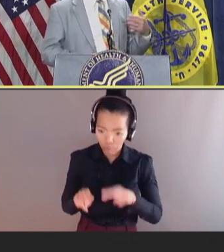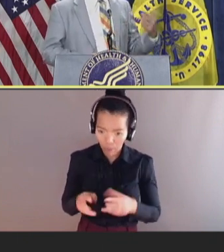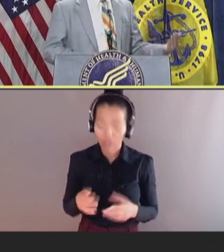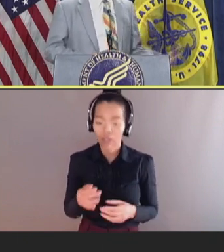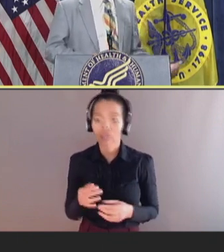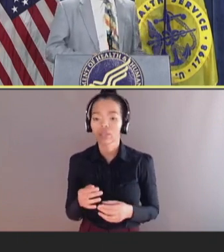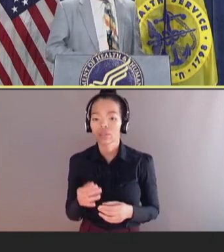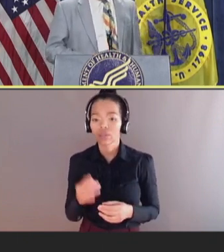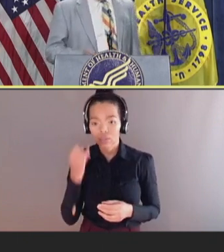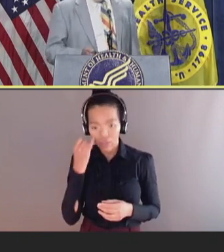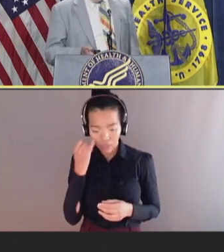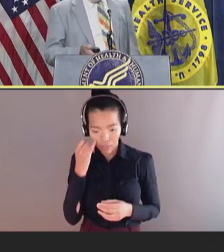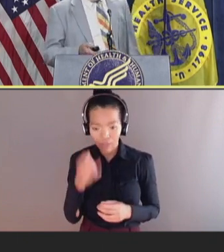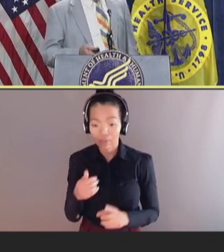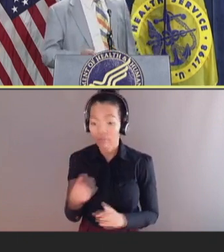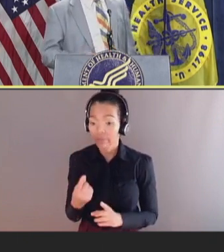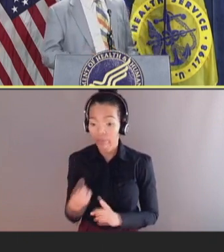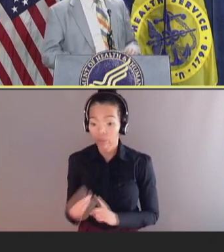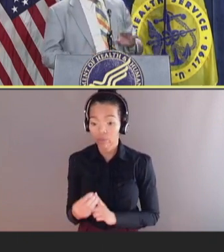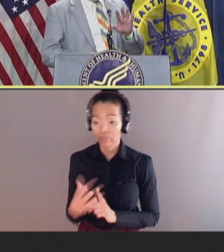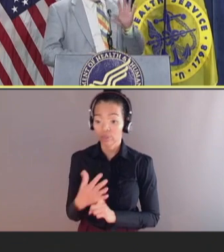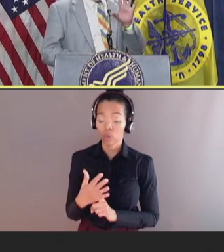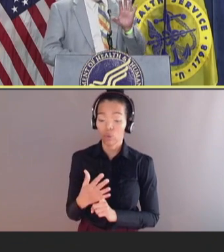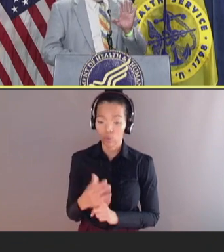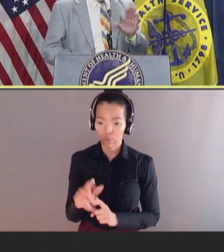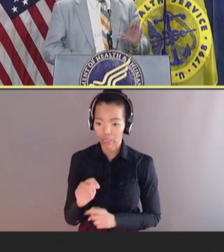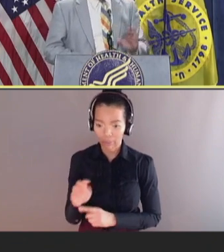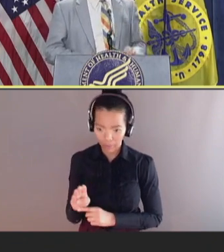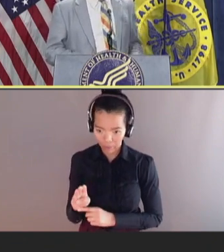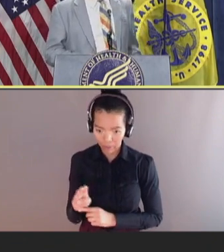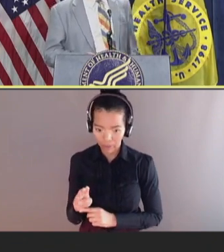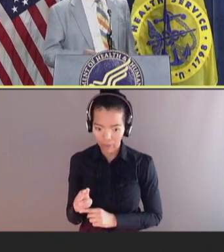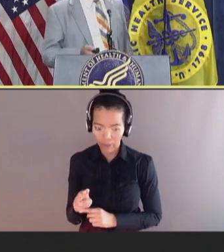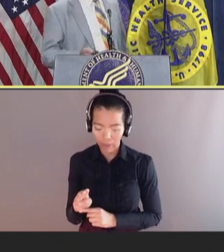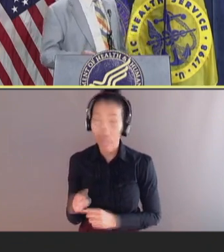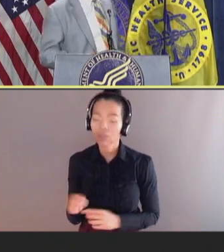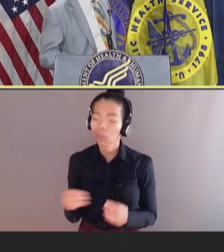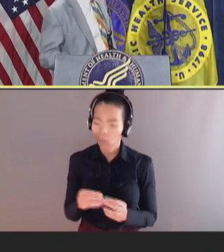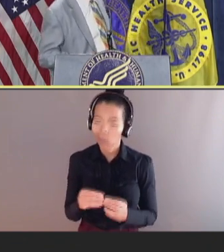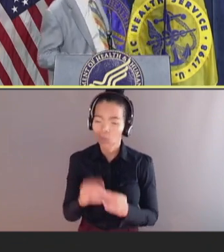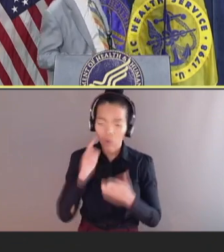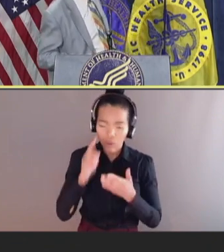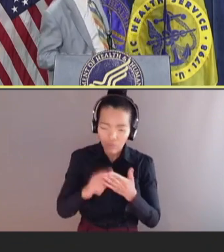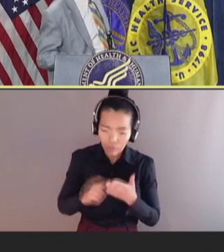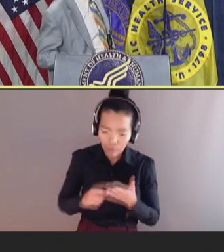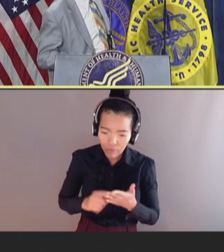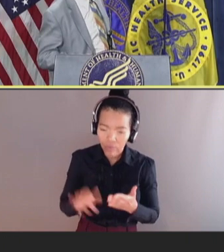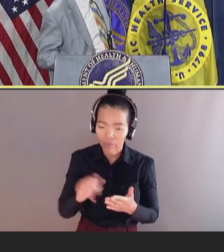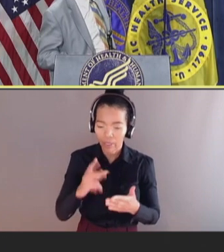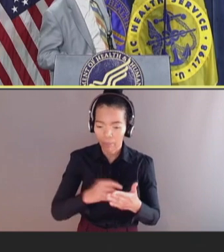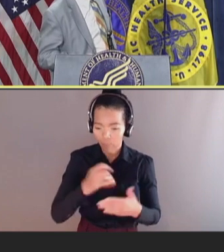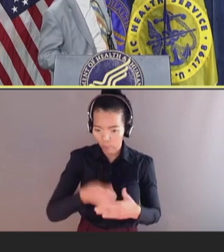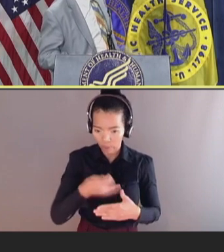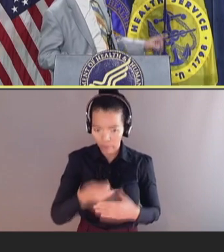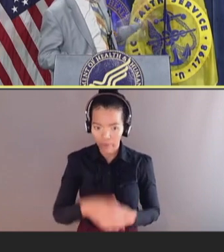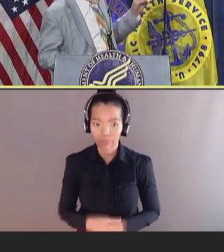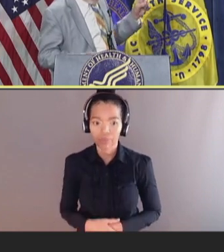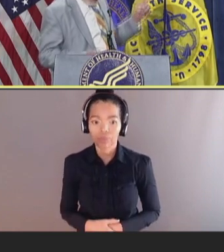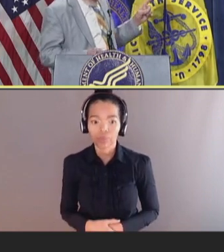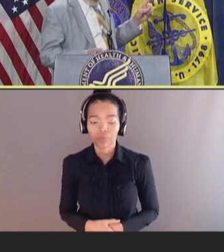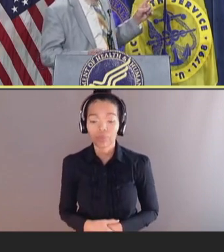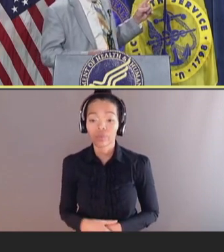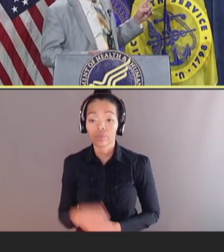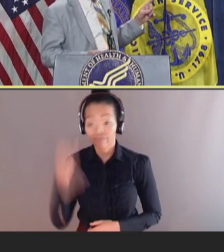exposure to TB. But we have a long way to go for this project. But the idea that I just wanted to